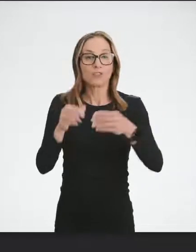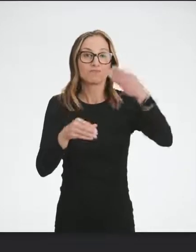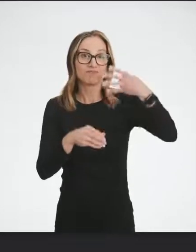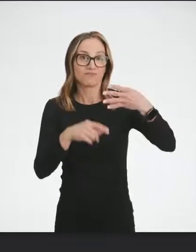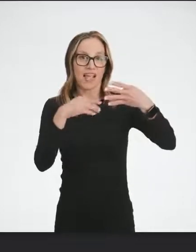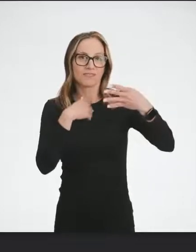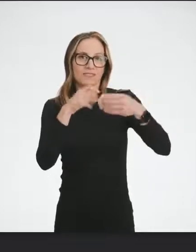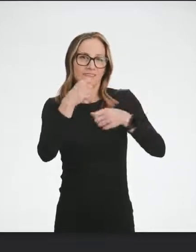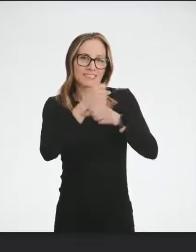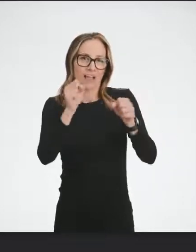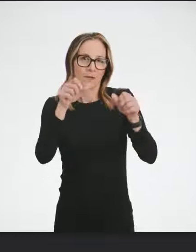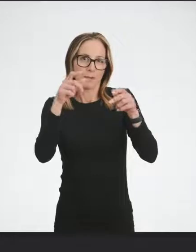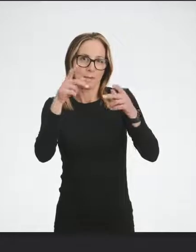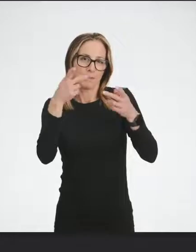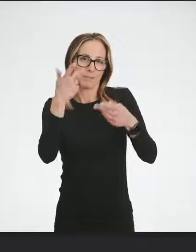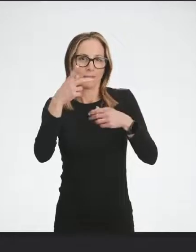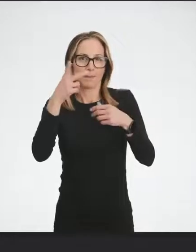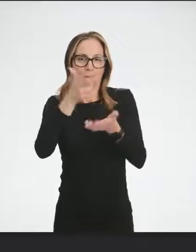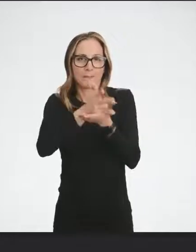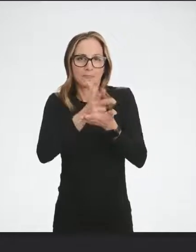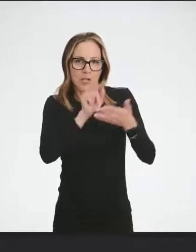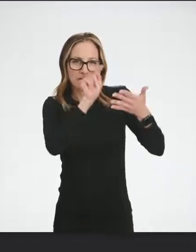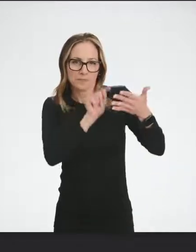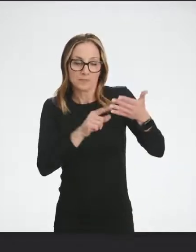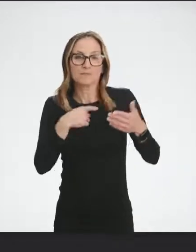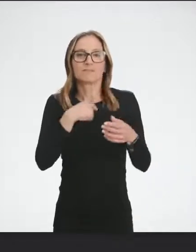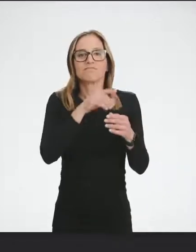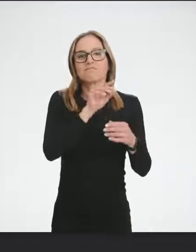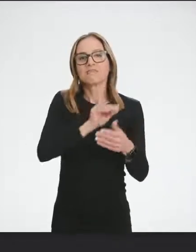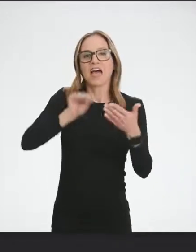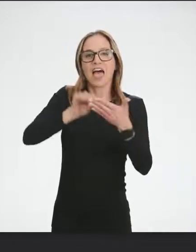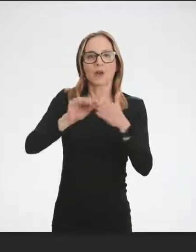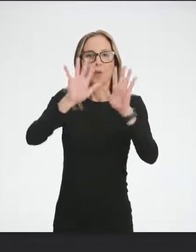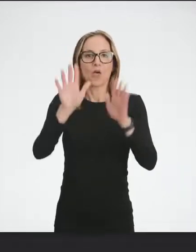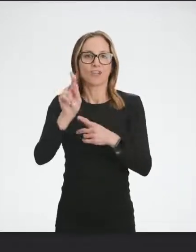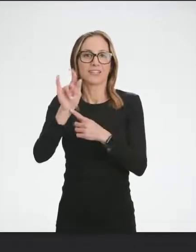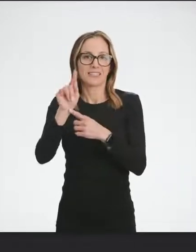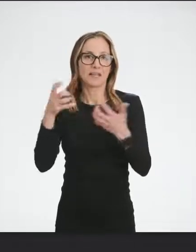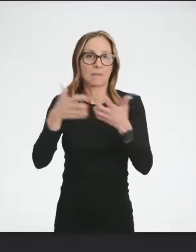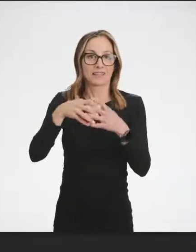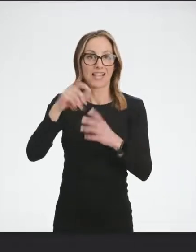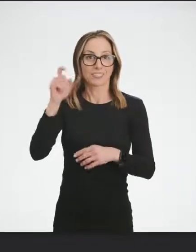I've already added the WeatherKit capability in Xcode, and all it takes is a few lines of code.